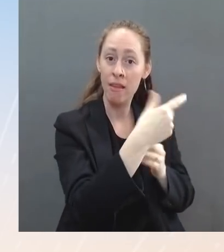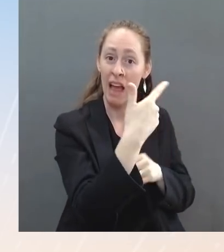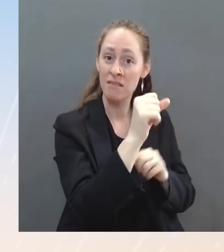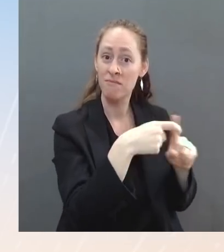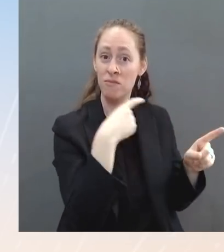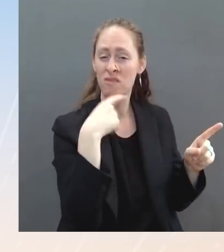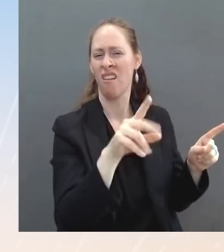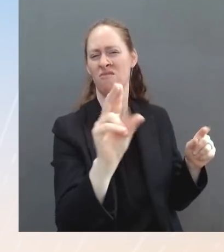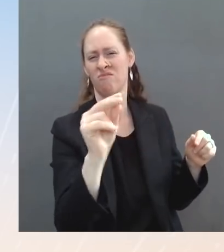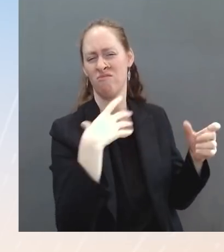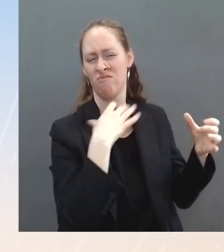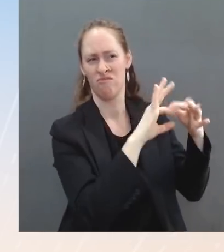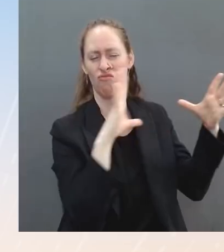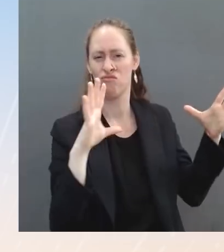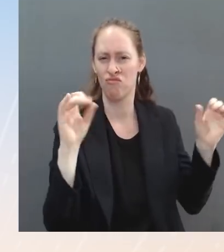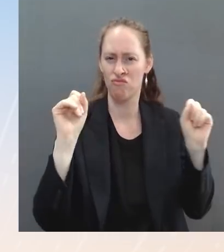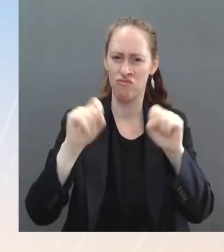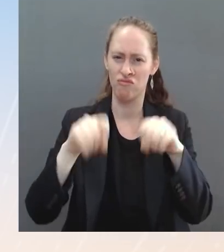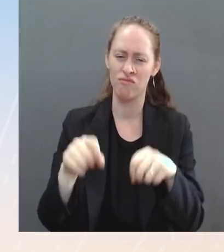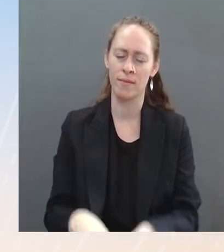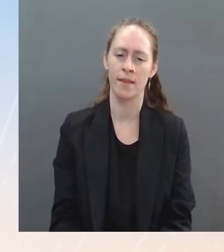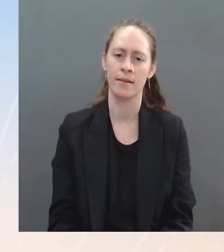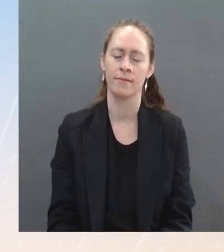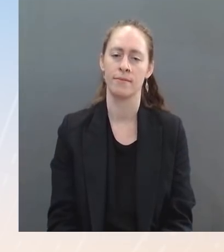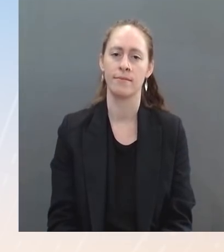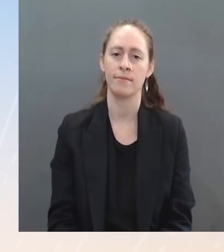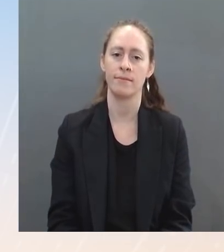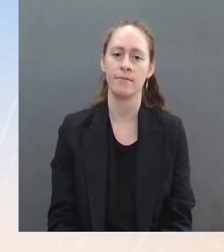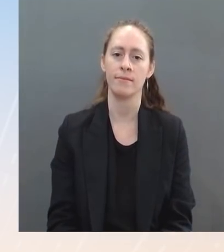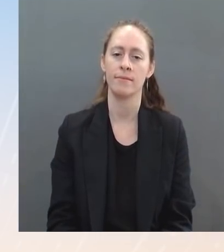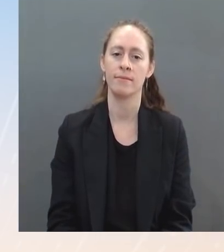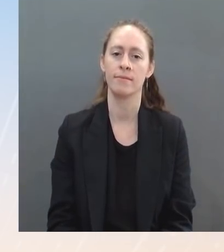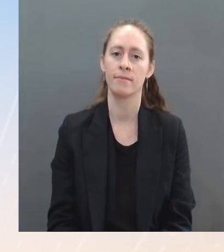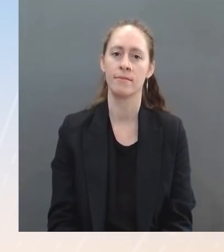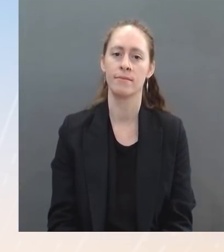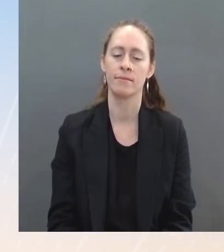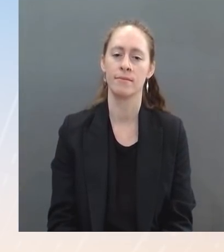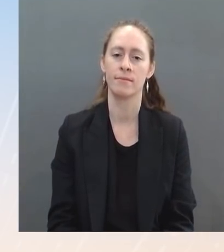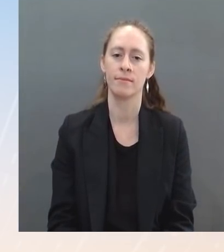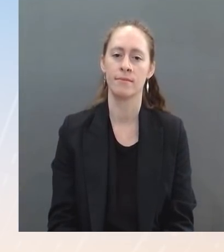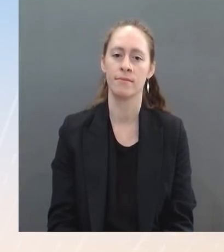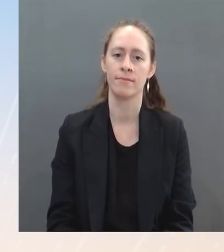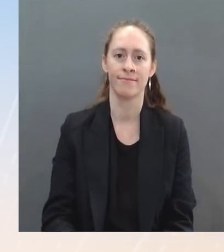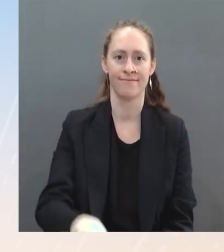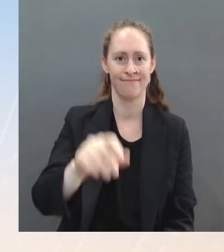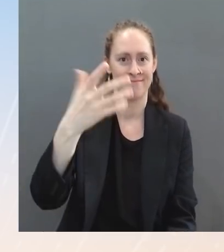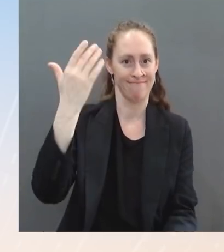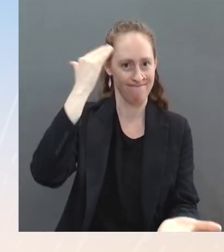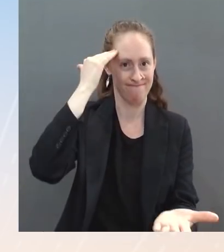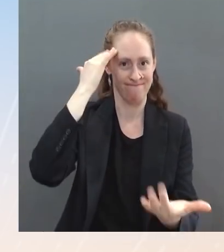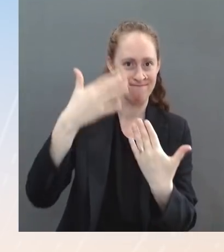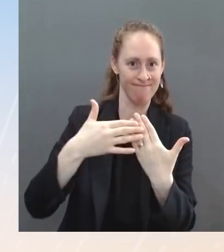and the duration is also unprecedented -- six months. The duration is -- was really designed